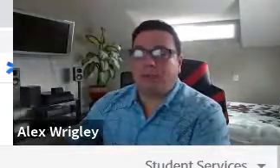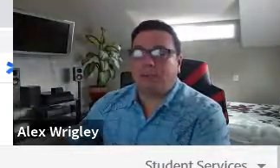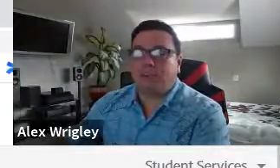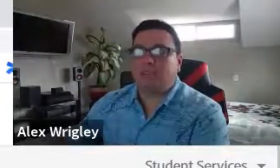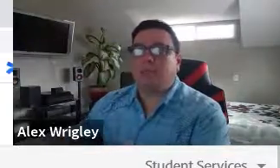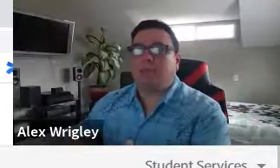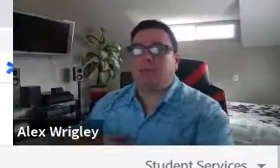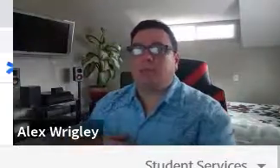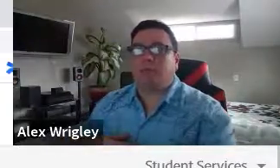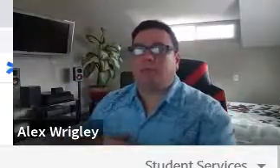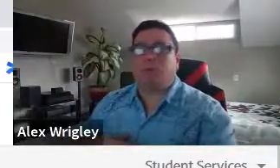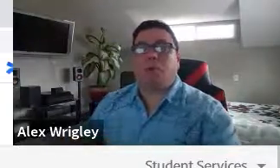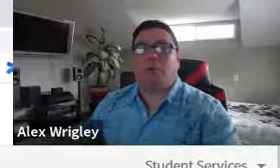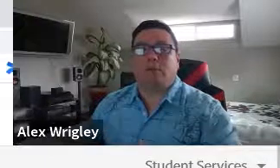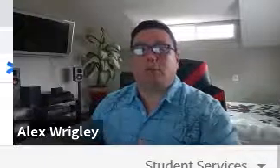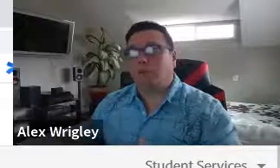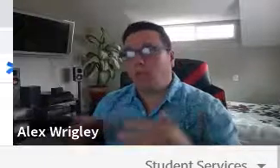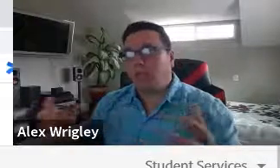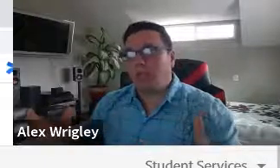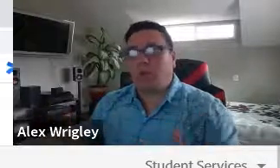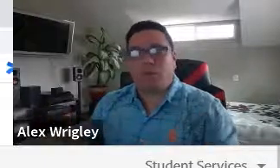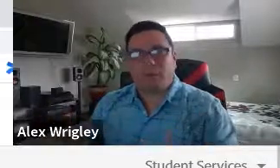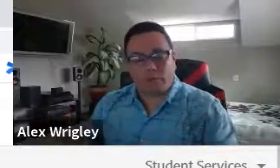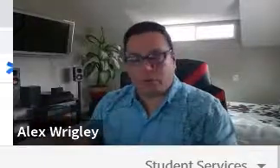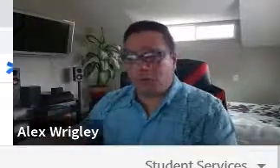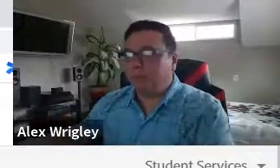admins, they'll be able to run reporting for either the whole account or for their group.